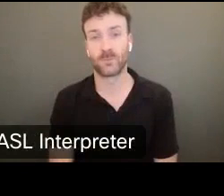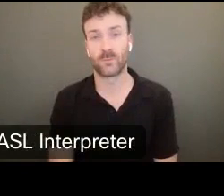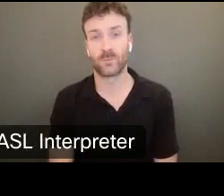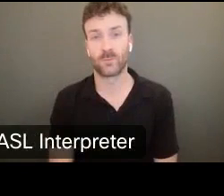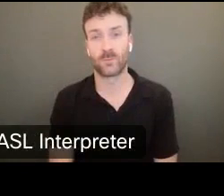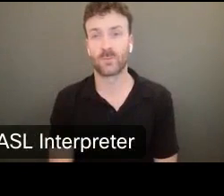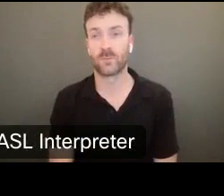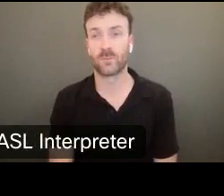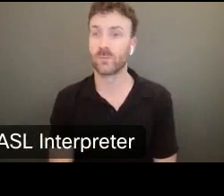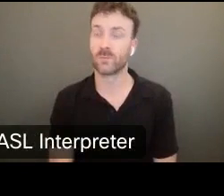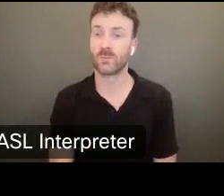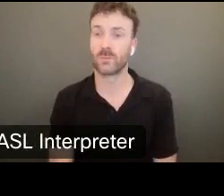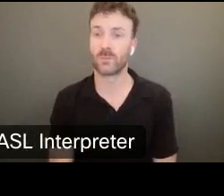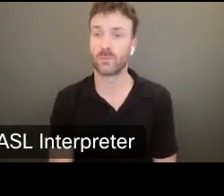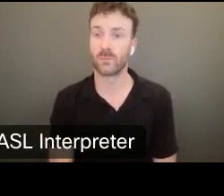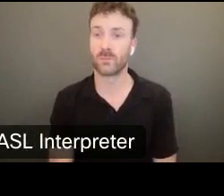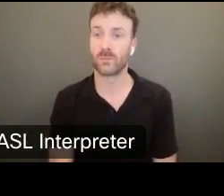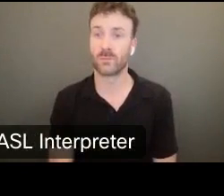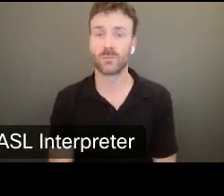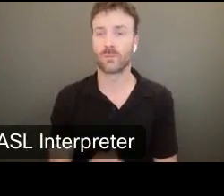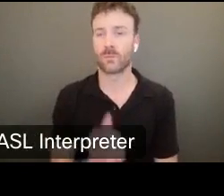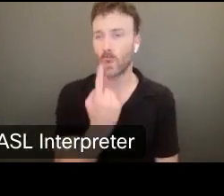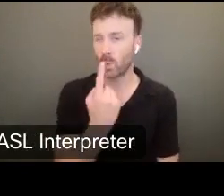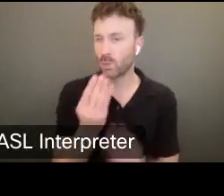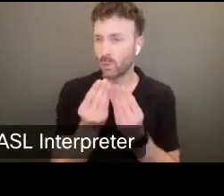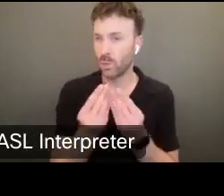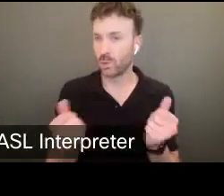So one of our solutions we've come up with and we're in the process